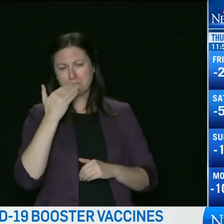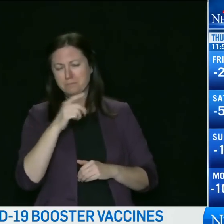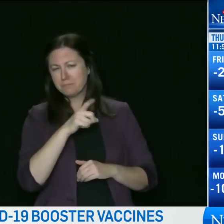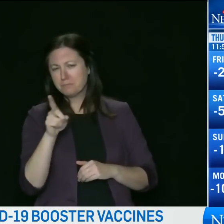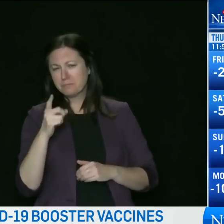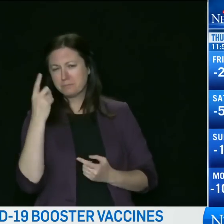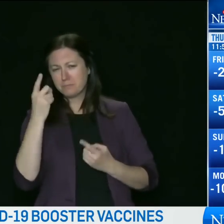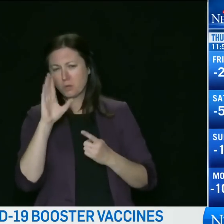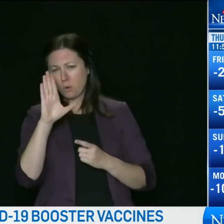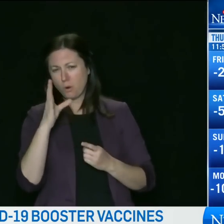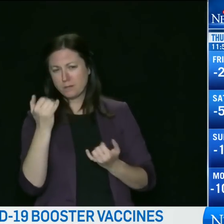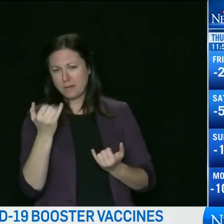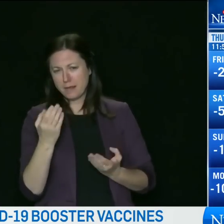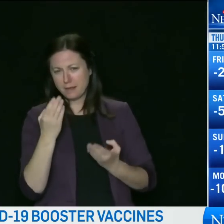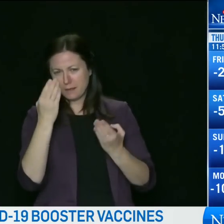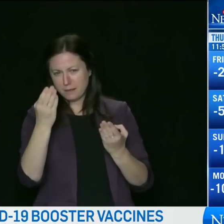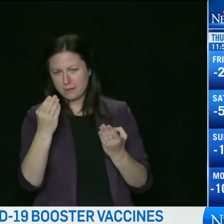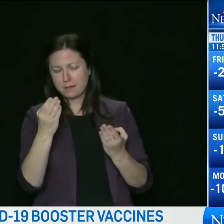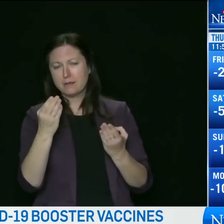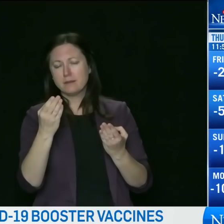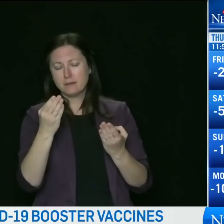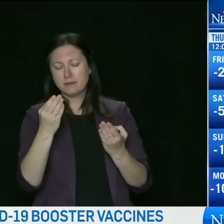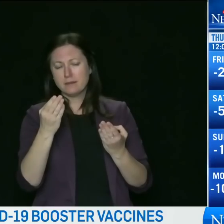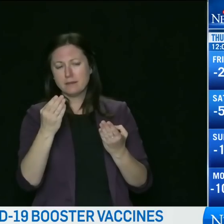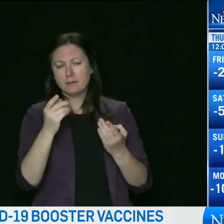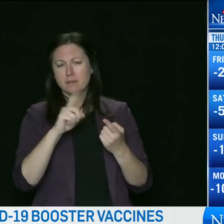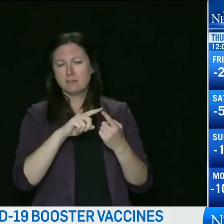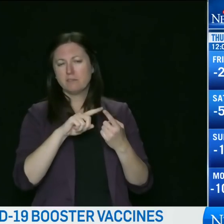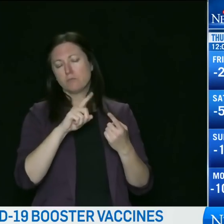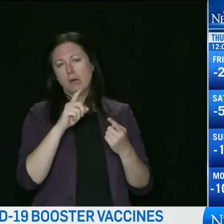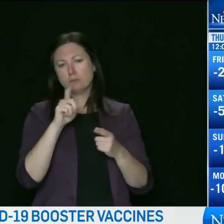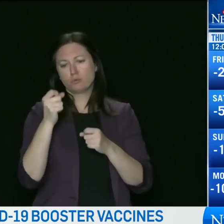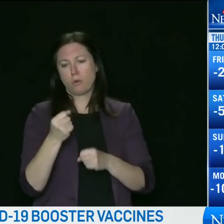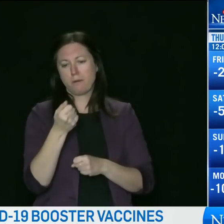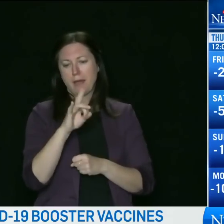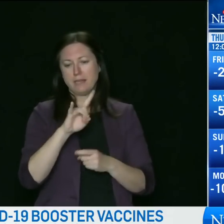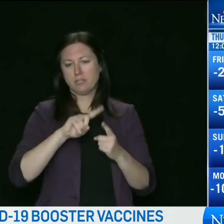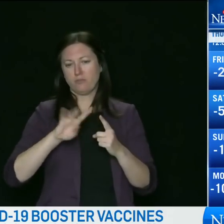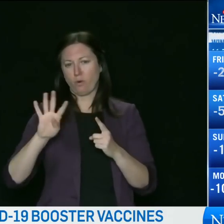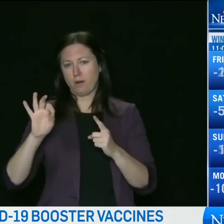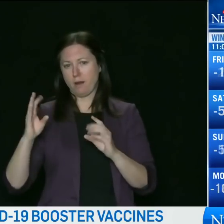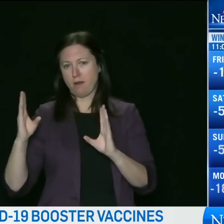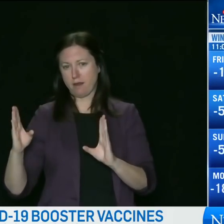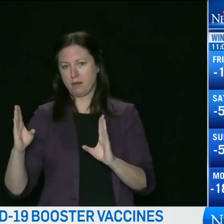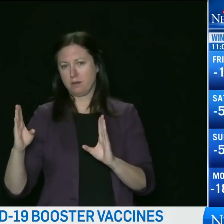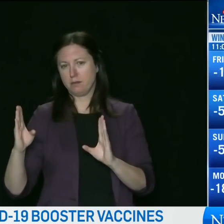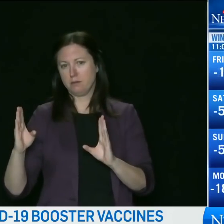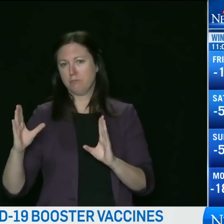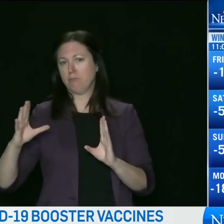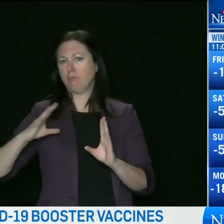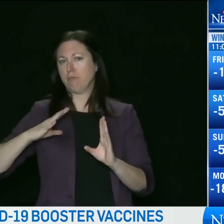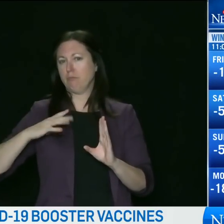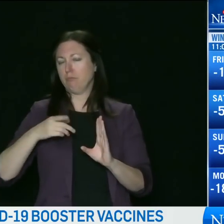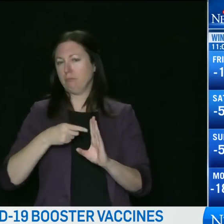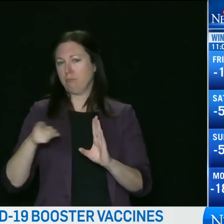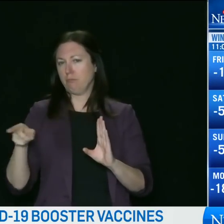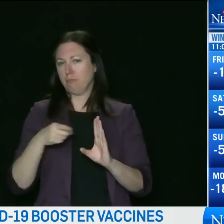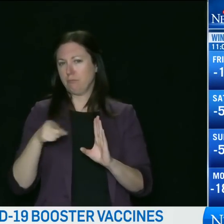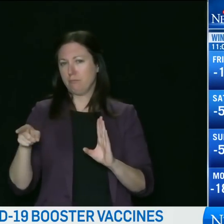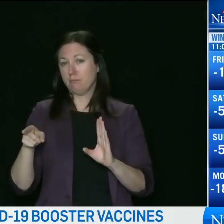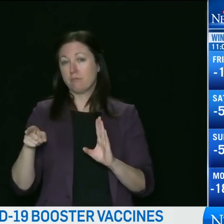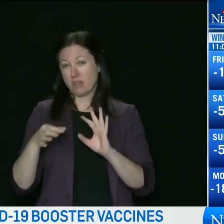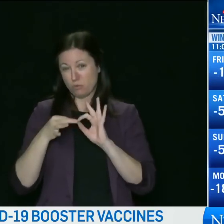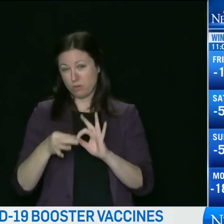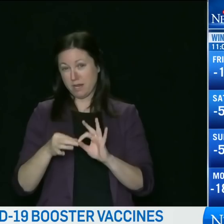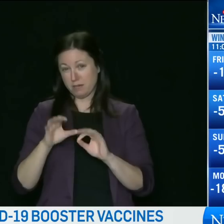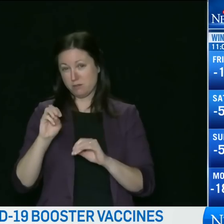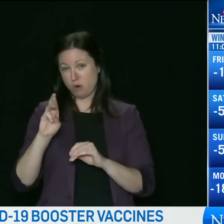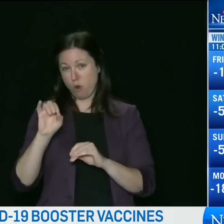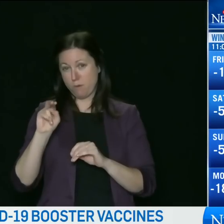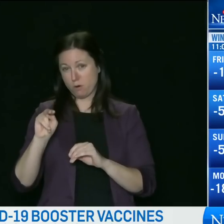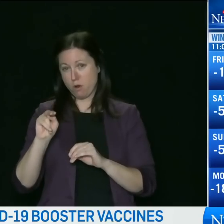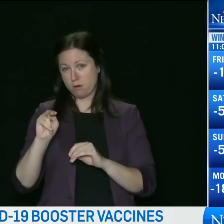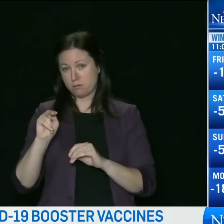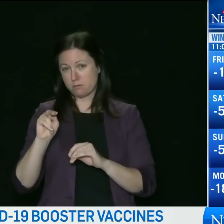MAT INGRAM FROM CHCH NEWS.